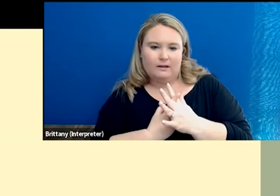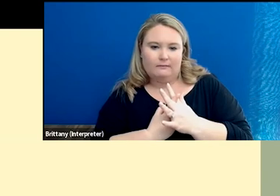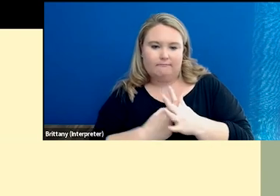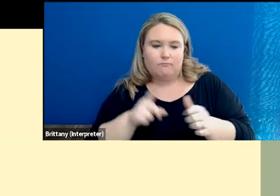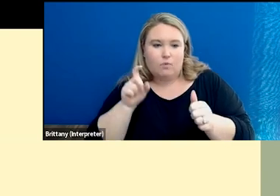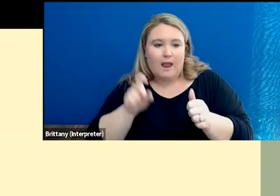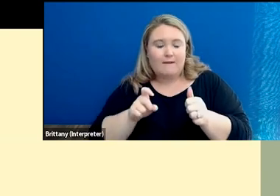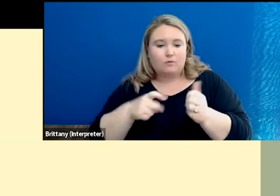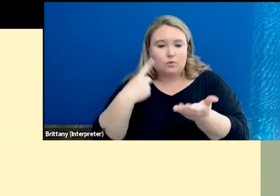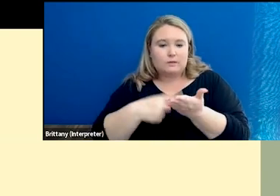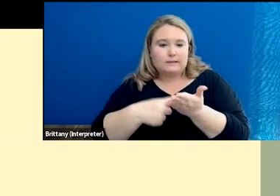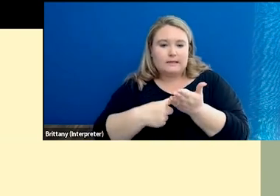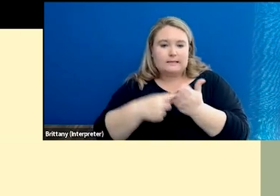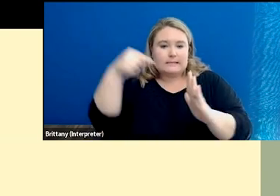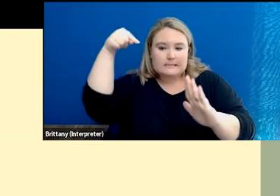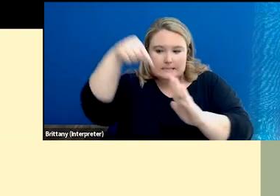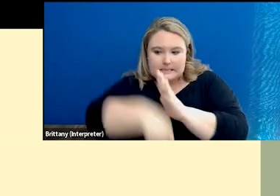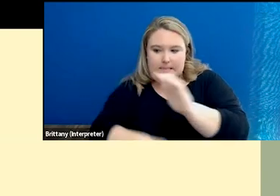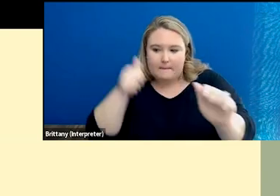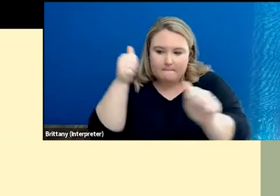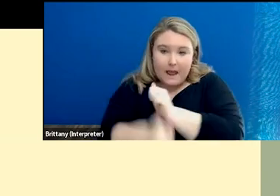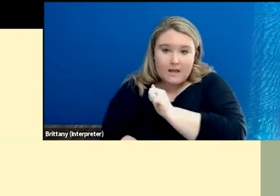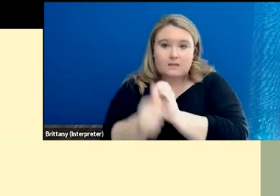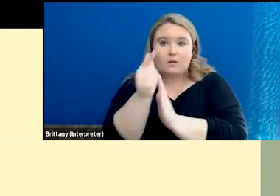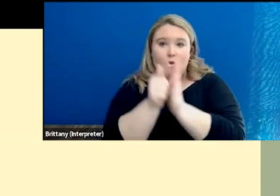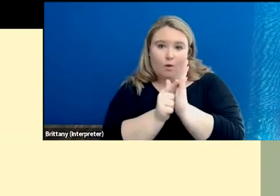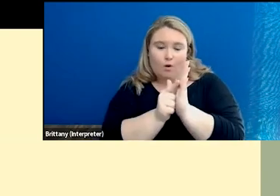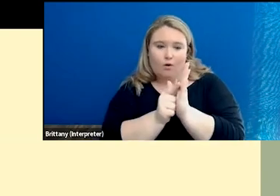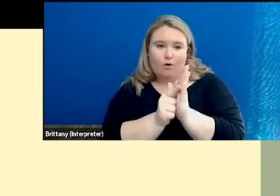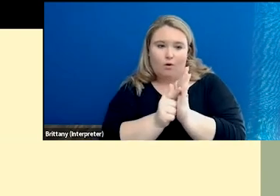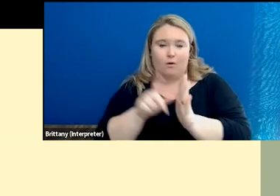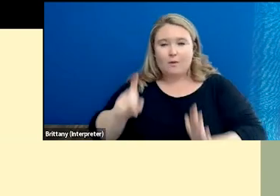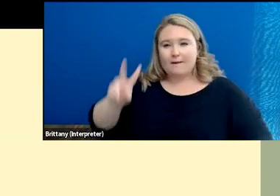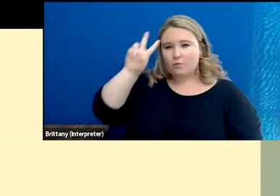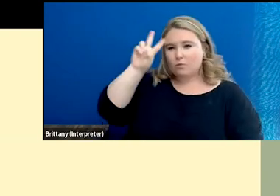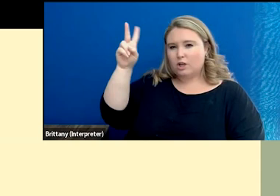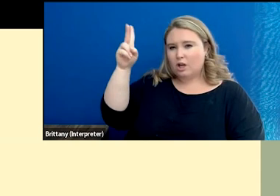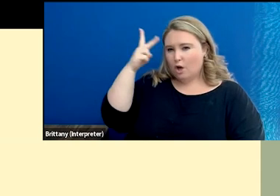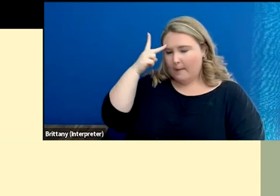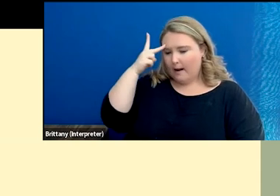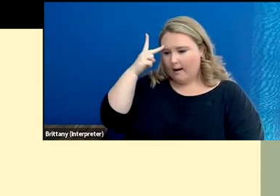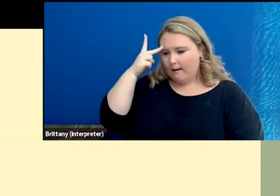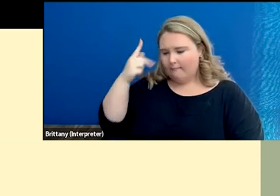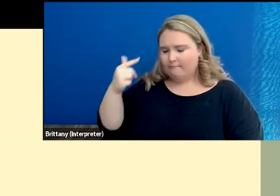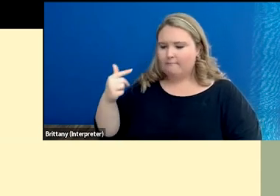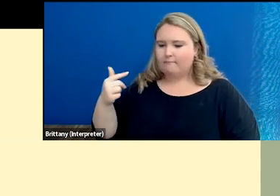We have to switch the mindset from where we say, "Did we meet the law?" which is really the floor